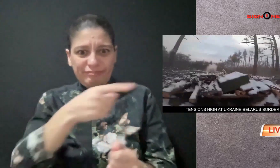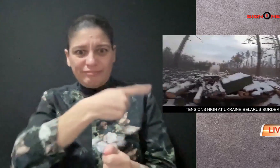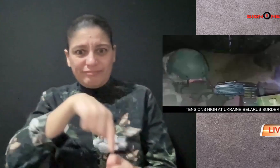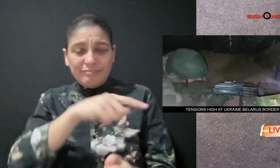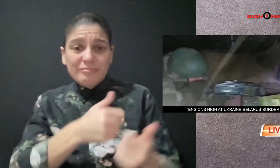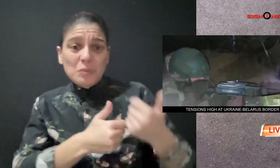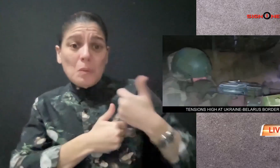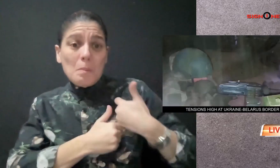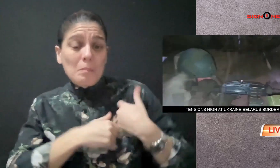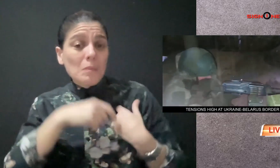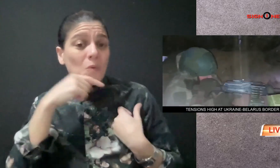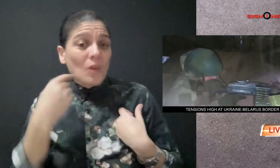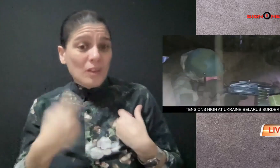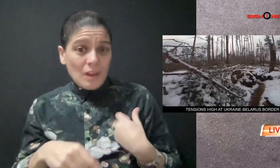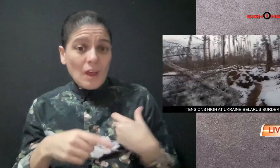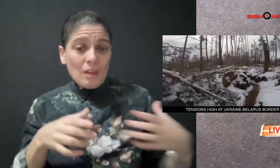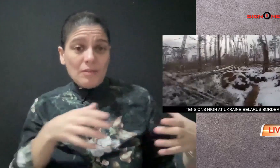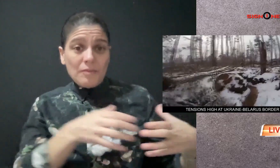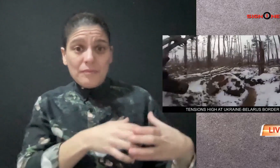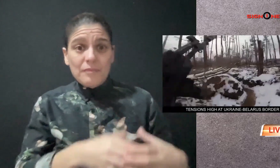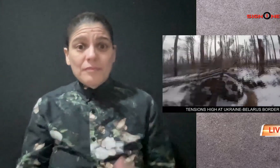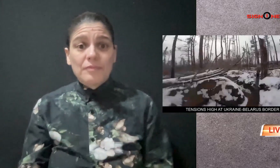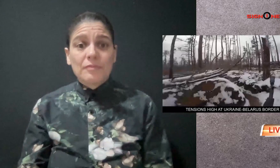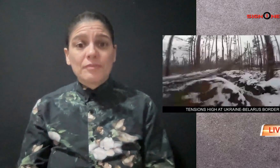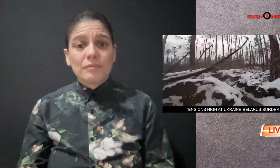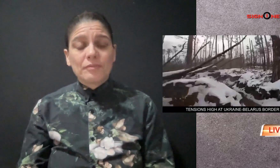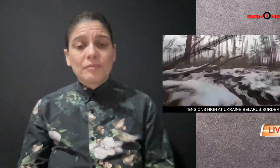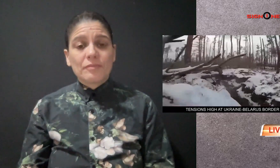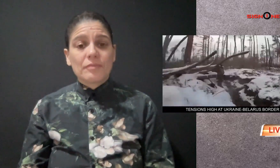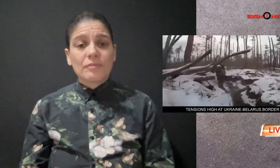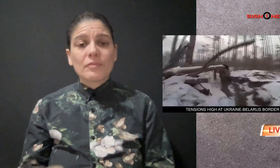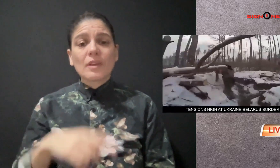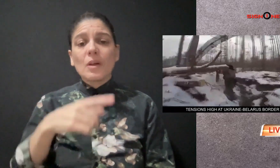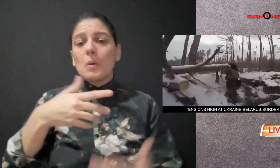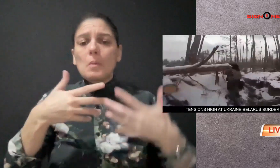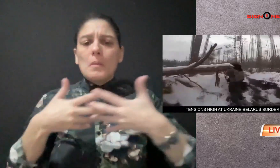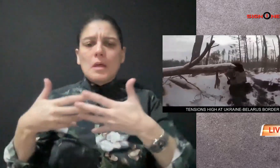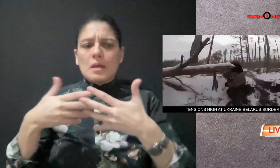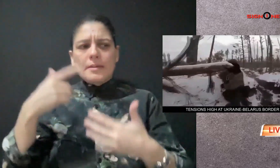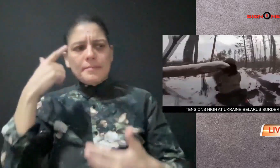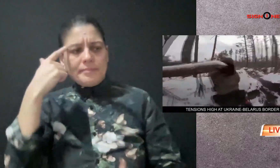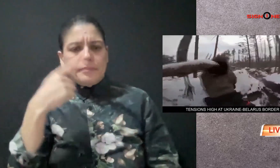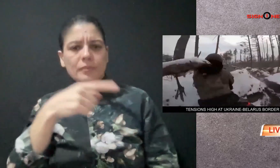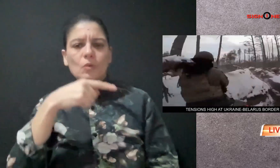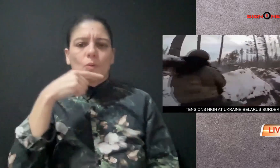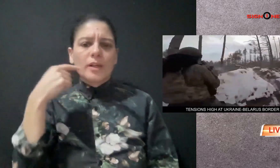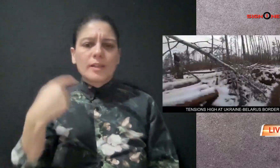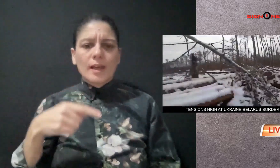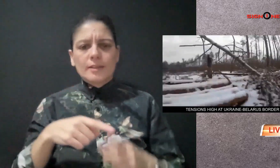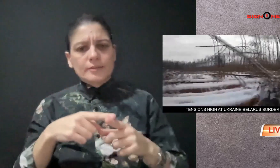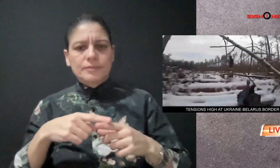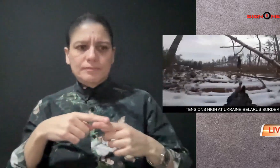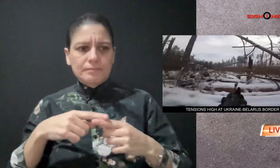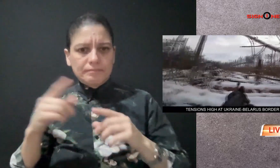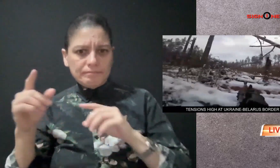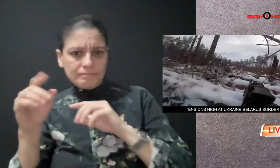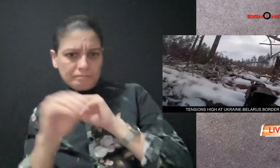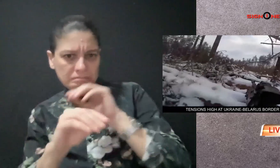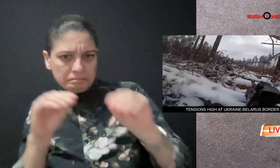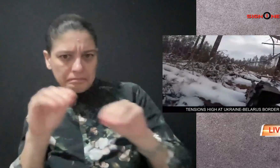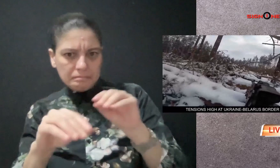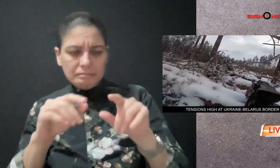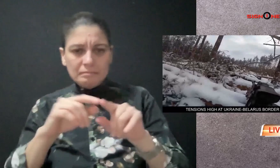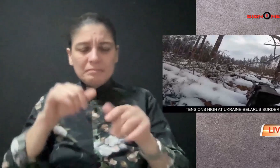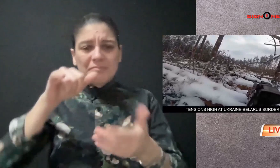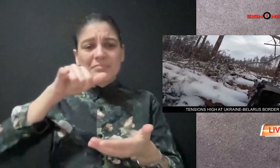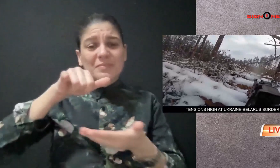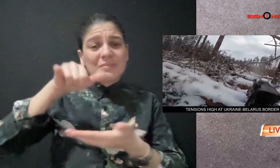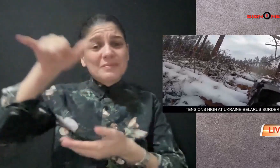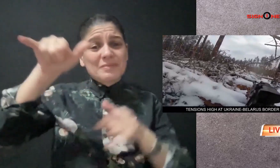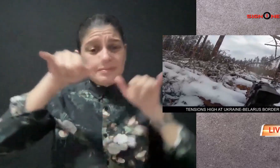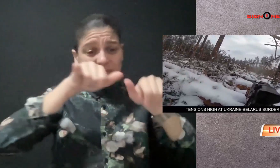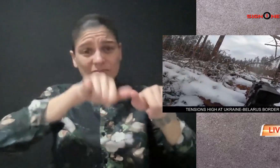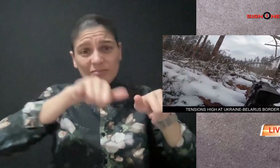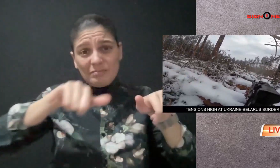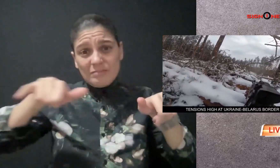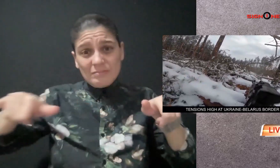the Russian army and the United States believes Russia is amassing aircraft near Ukraine's